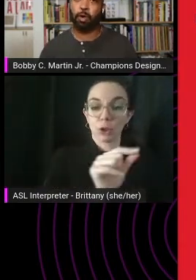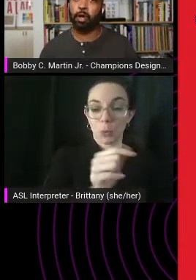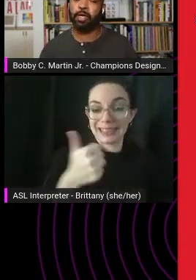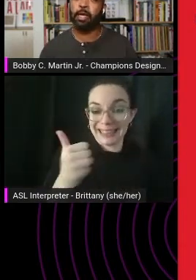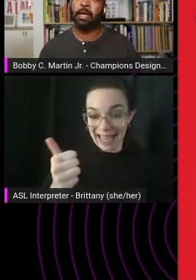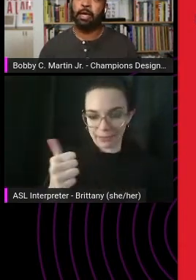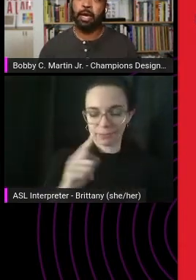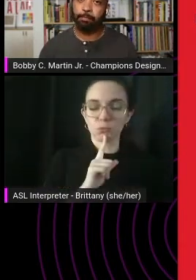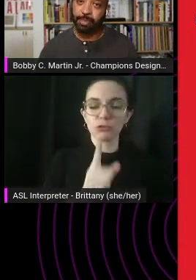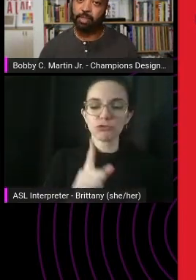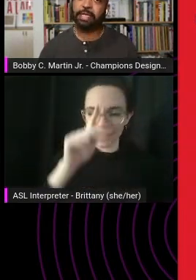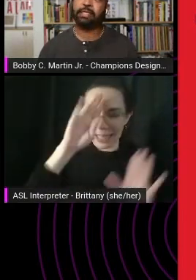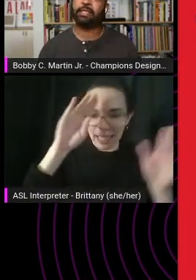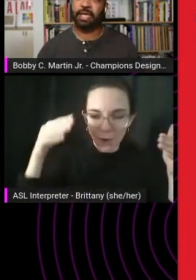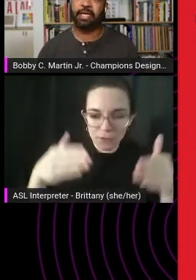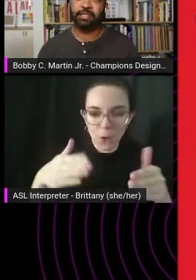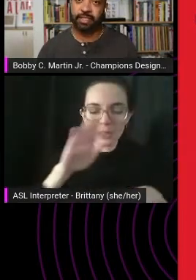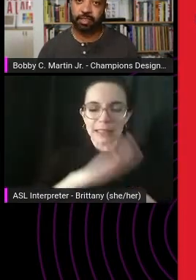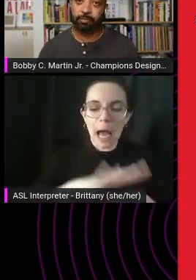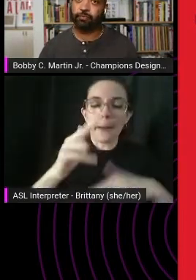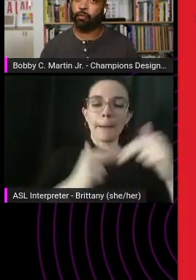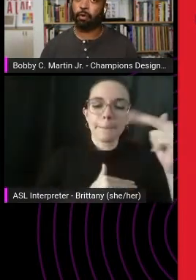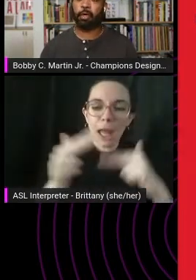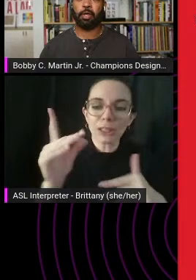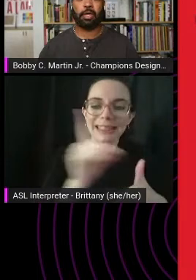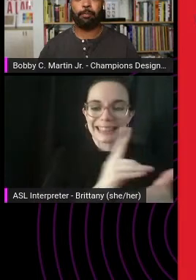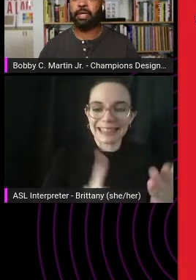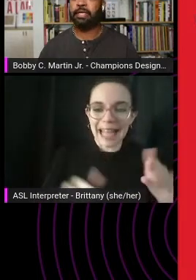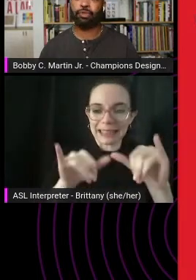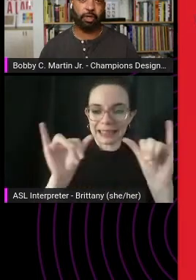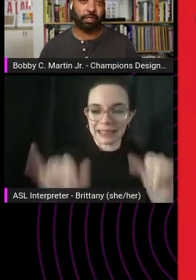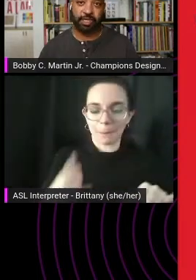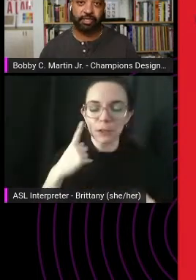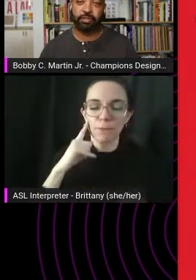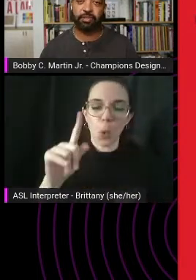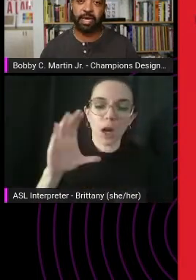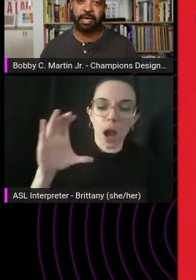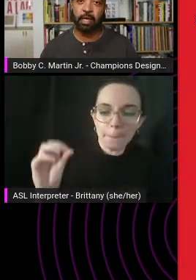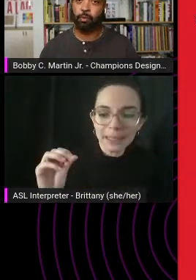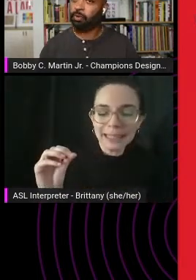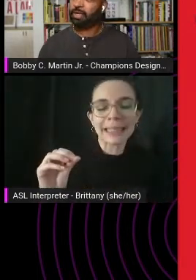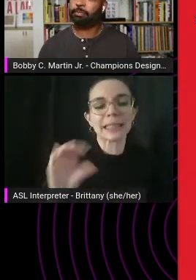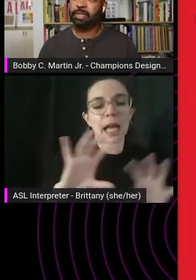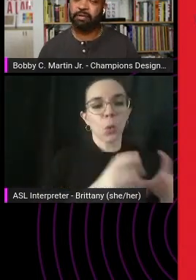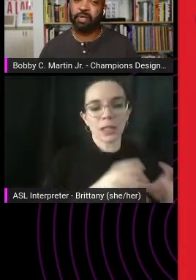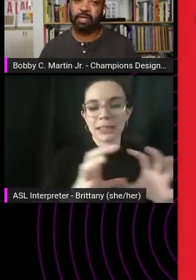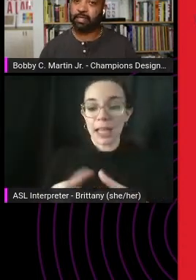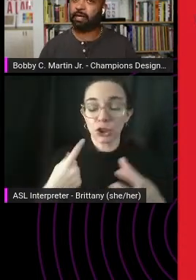on building design systems for companies and organizations that we really believe in